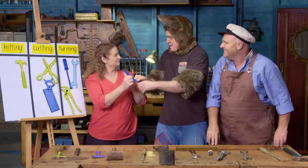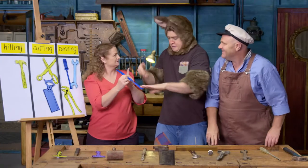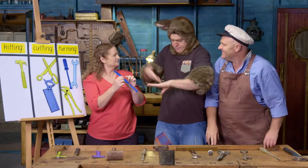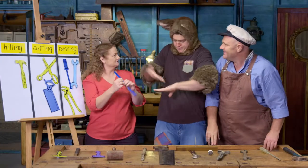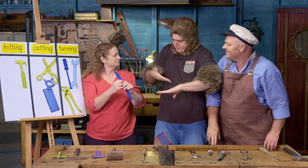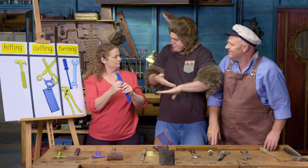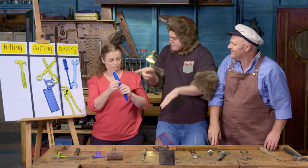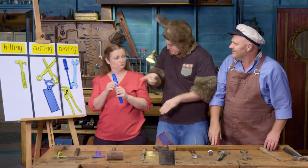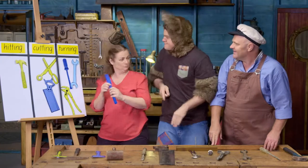Sally, cutting.